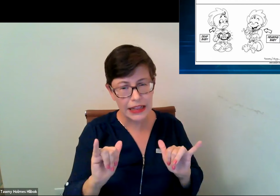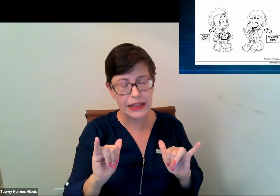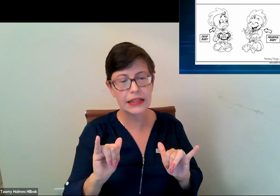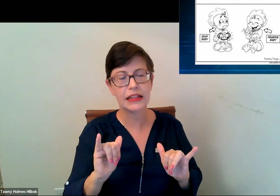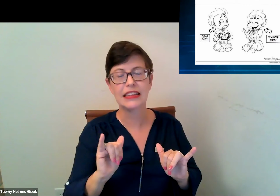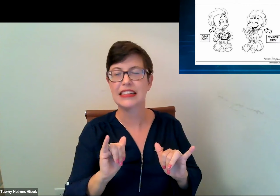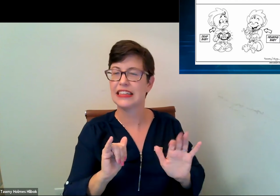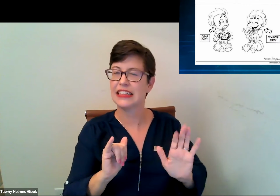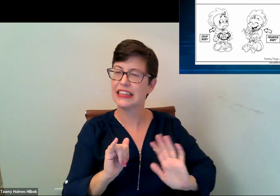it's the system.